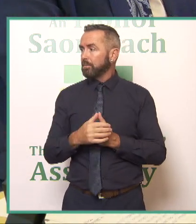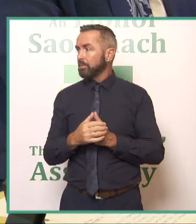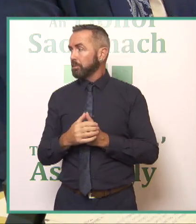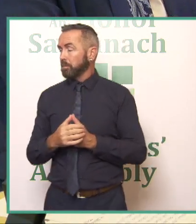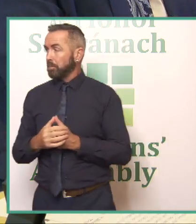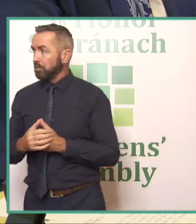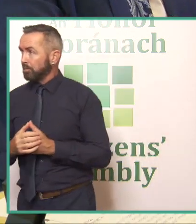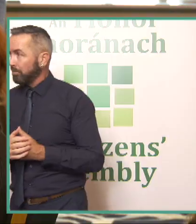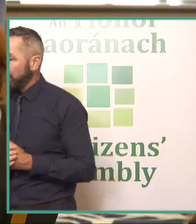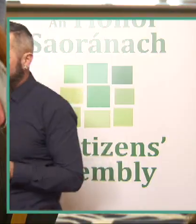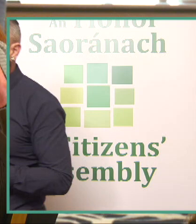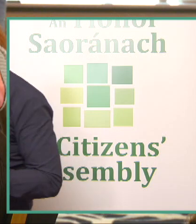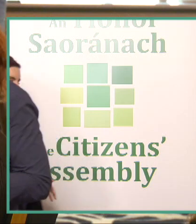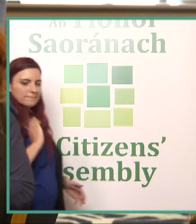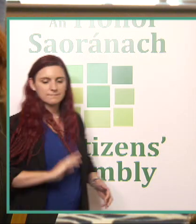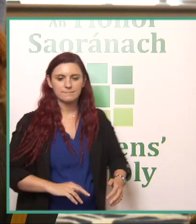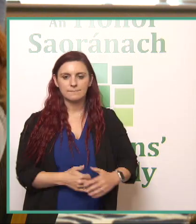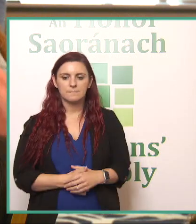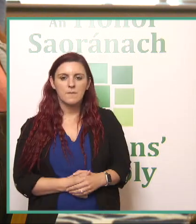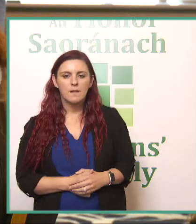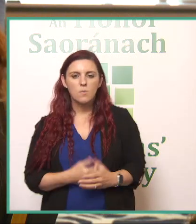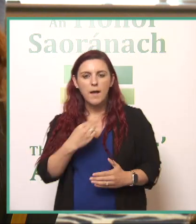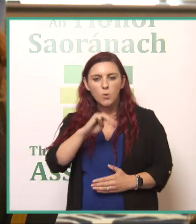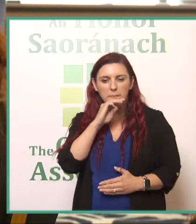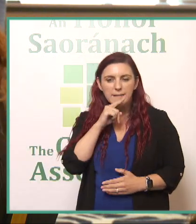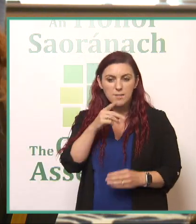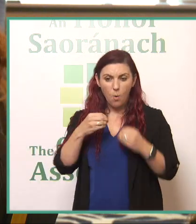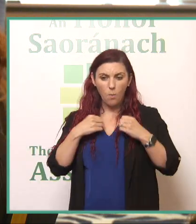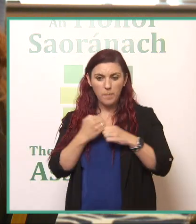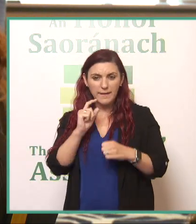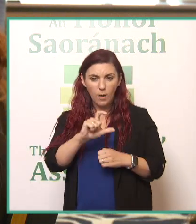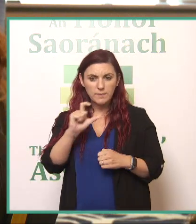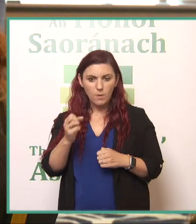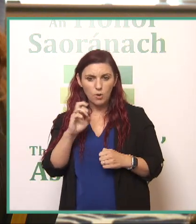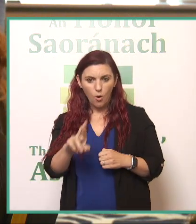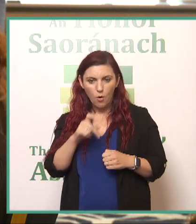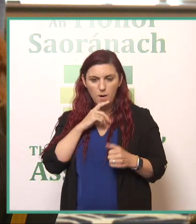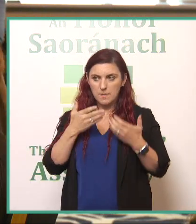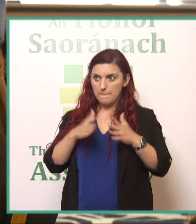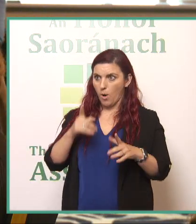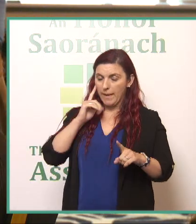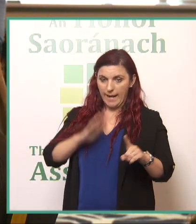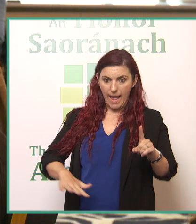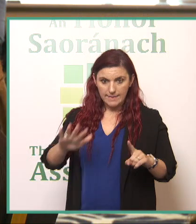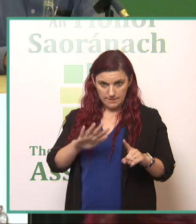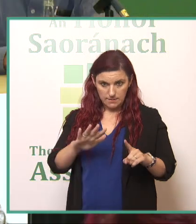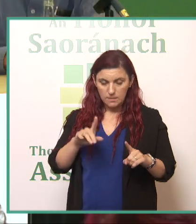what you mean by public land is it owned by the council or is it um it's public land I